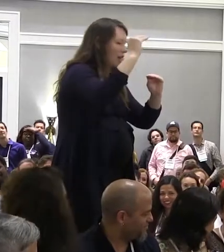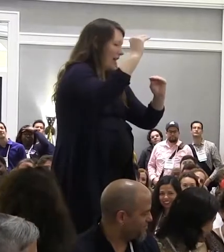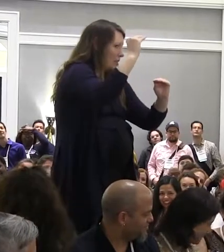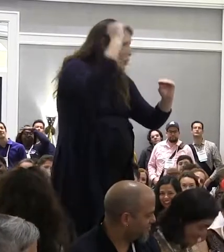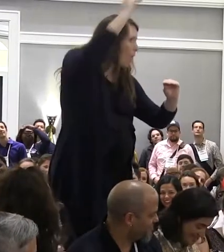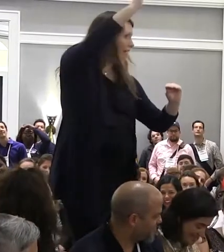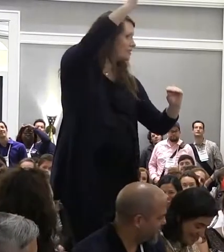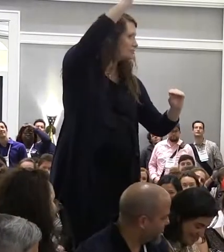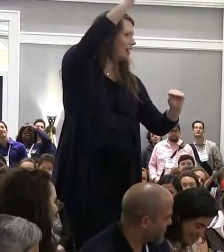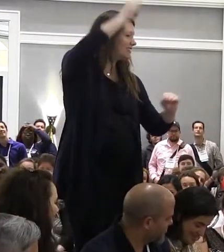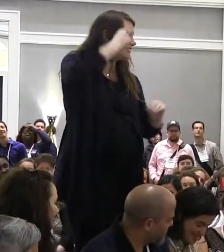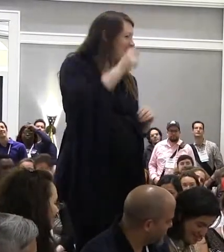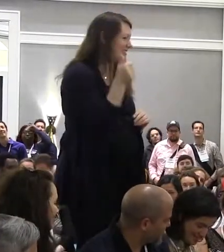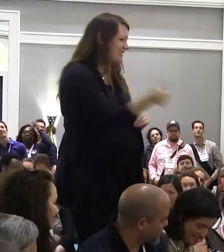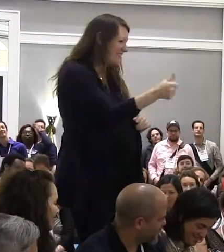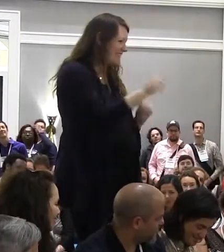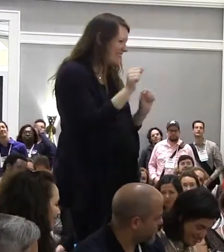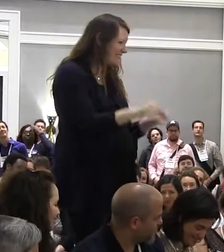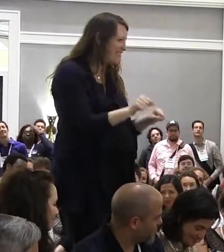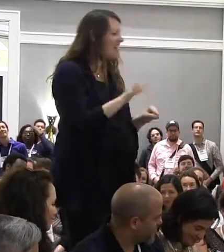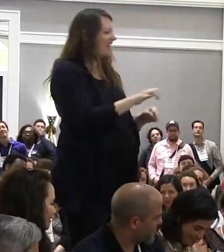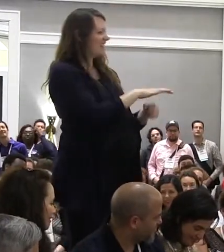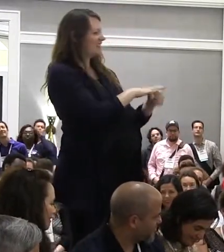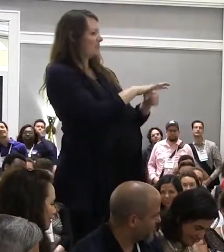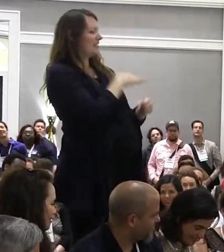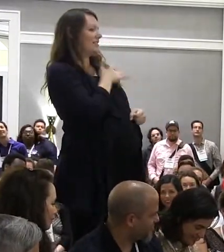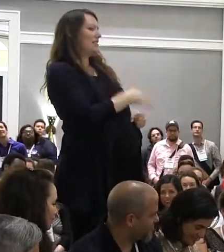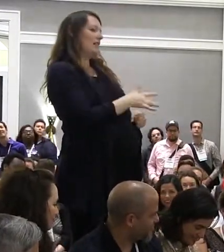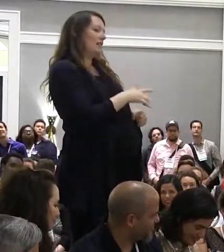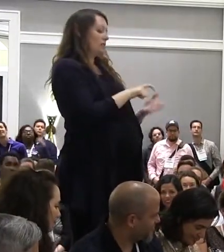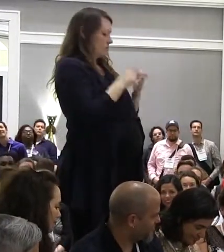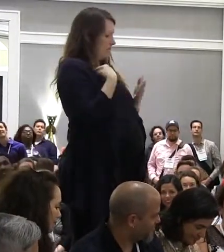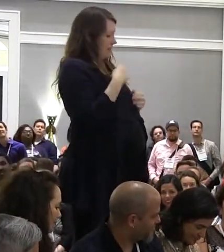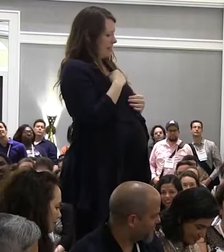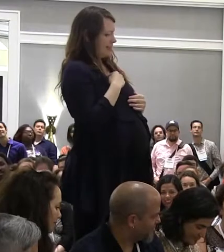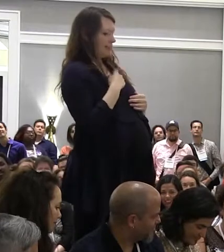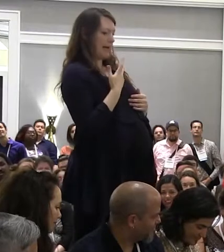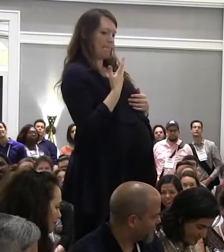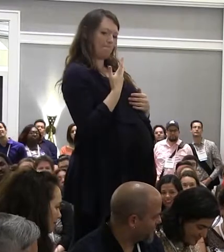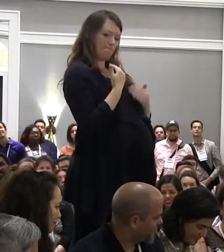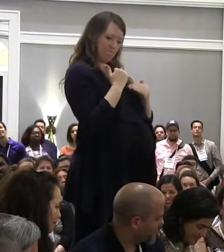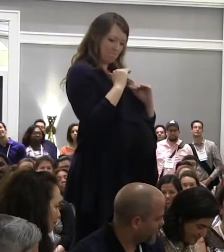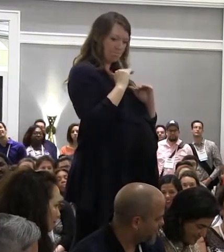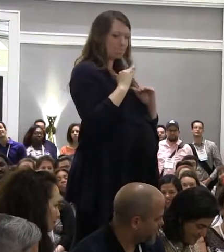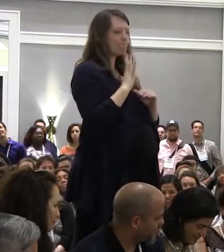in spaces that often times require us to be very careful.